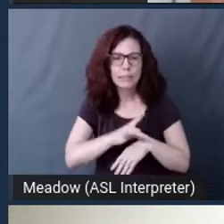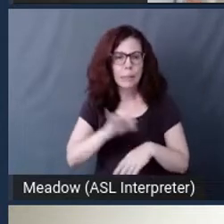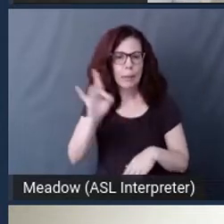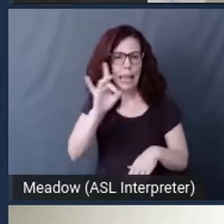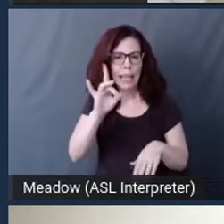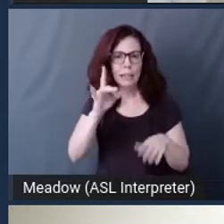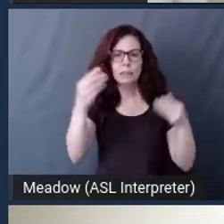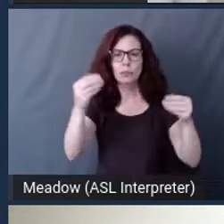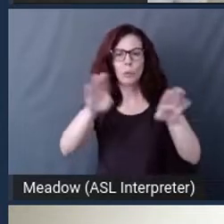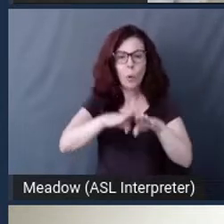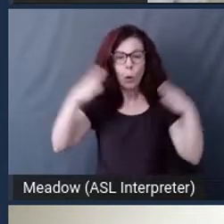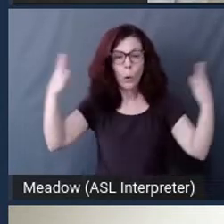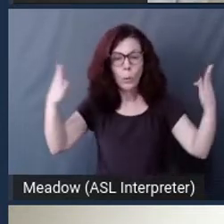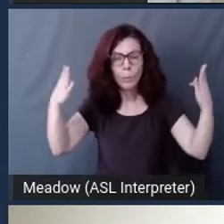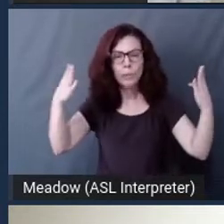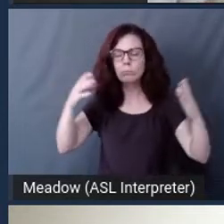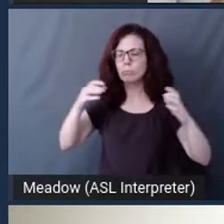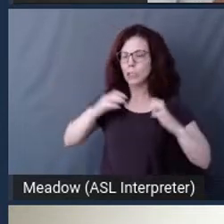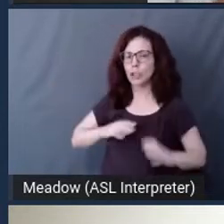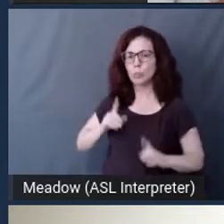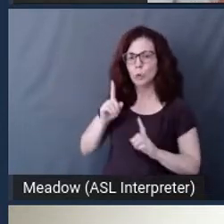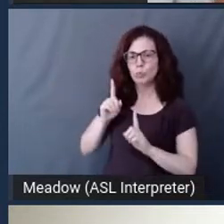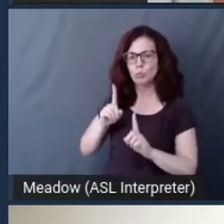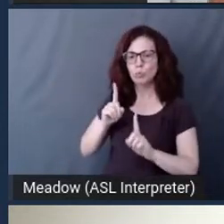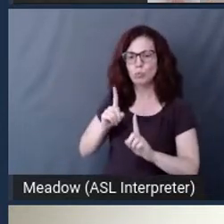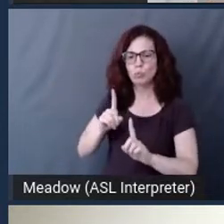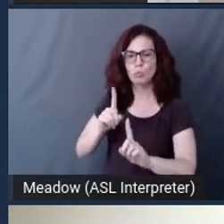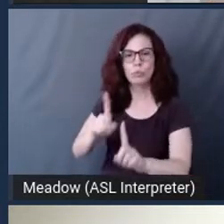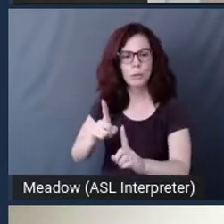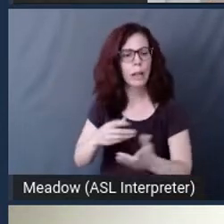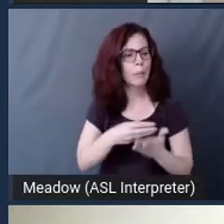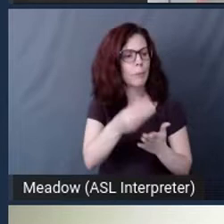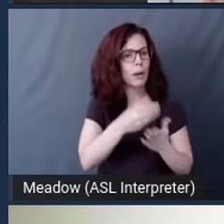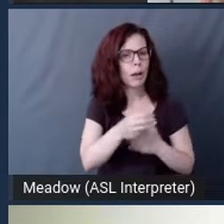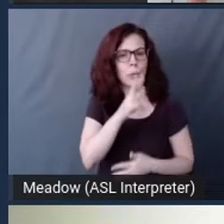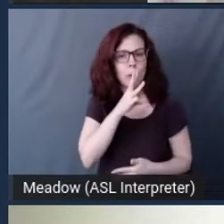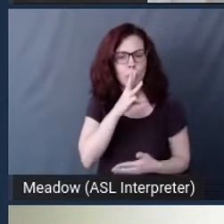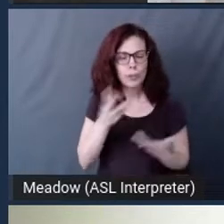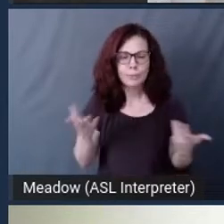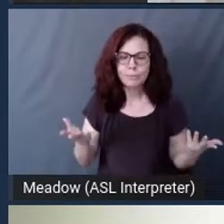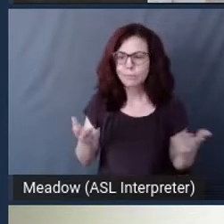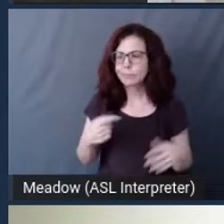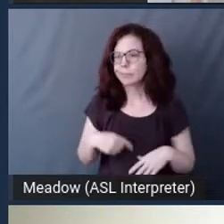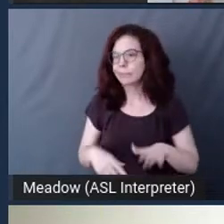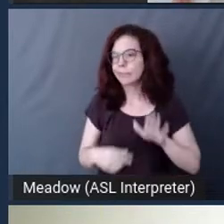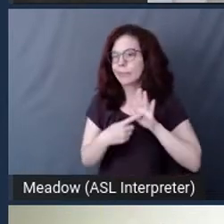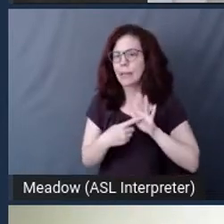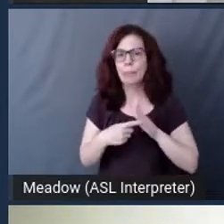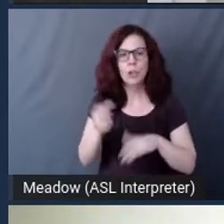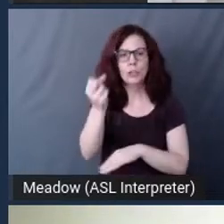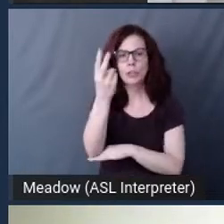and then customers start coming into the store and they started buying water bottles. So let's say by noon, two of the water bottles